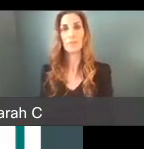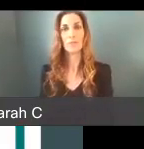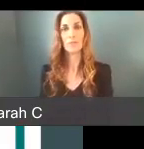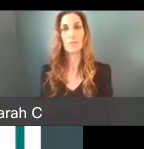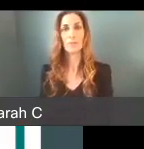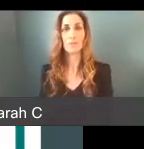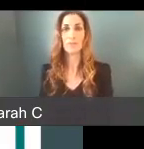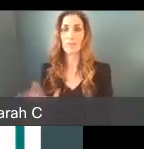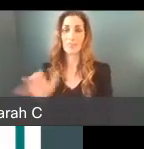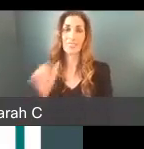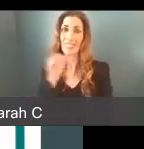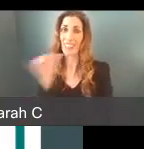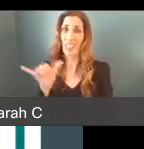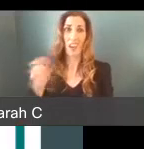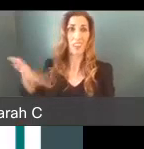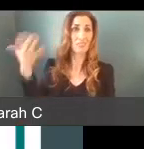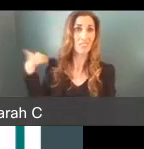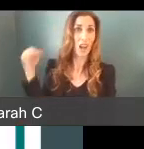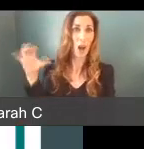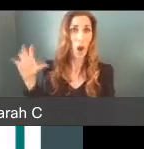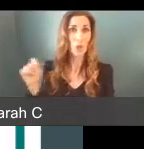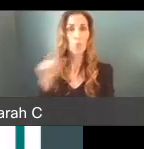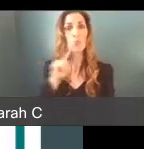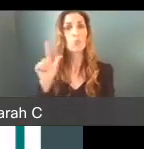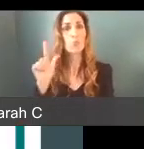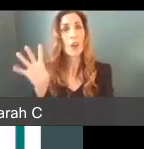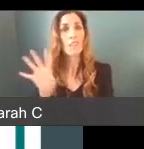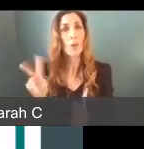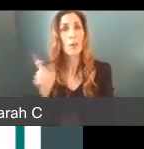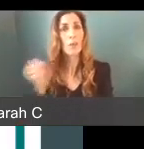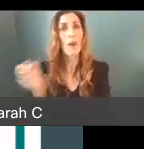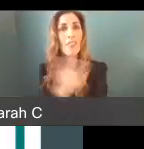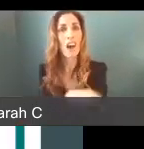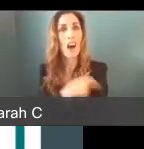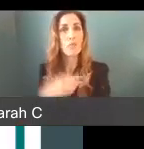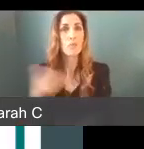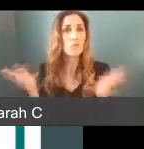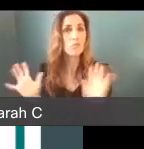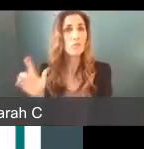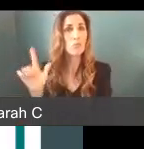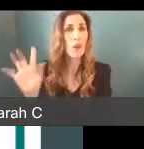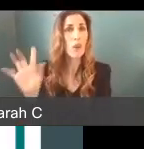October, when there were 24 patients hospitalized in a Montgomery County hospital with COVID-19.